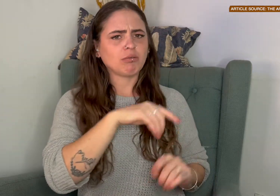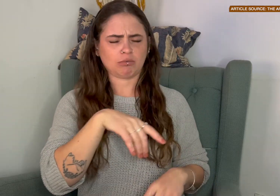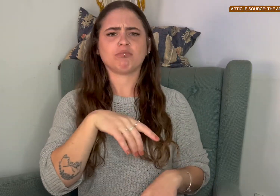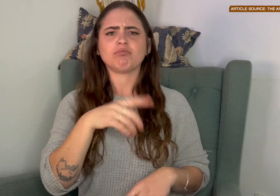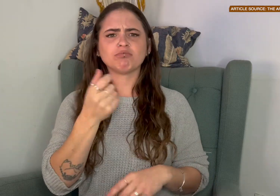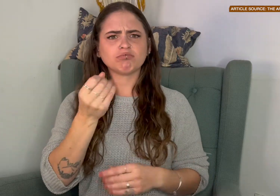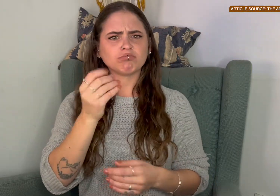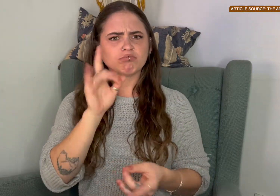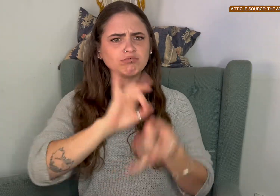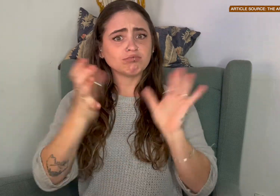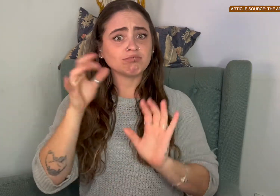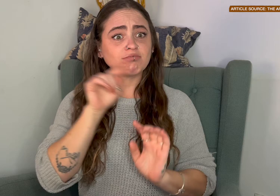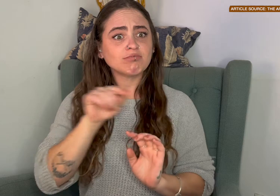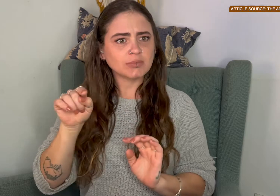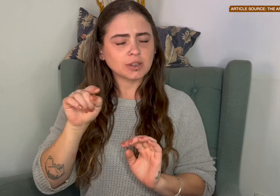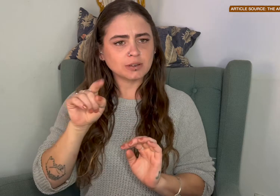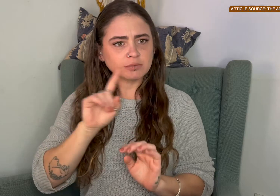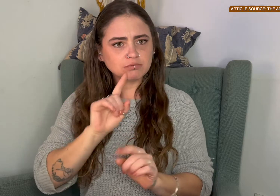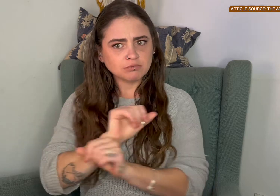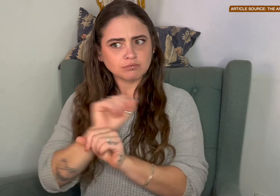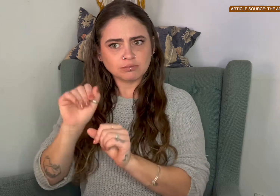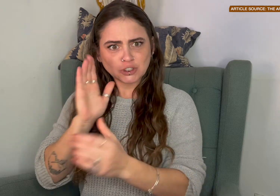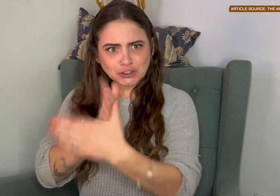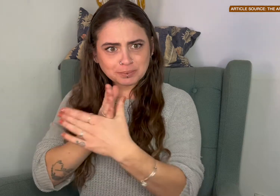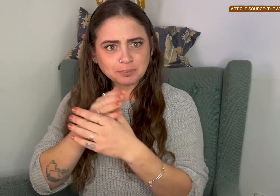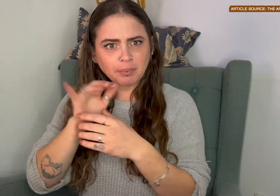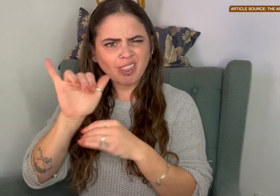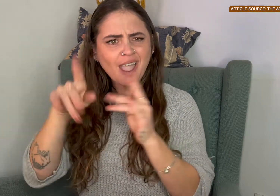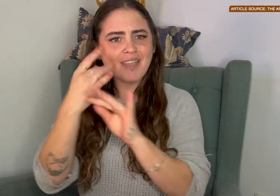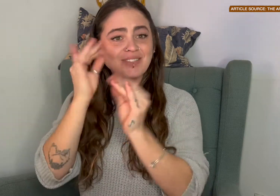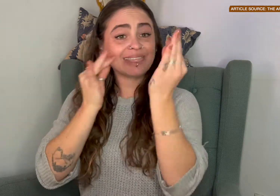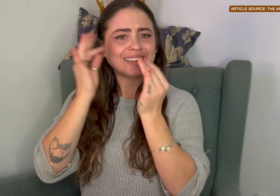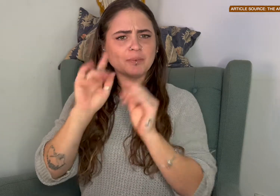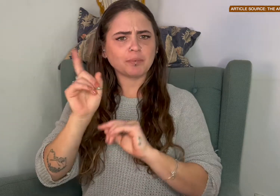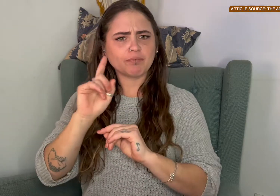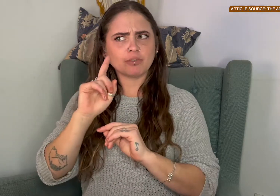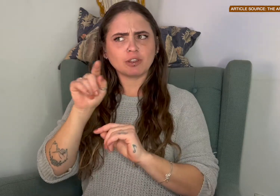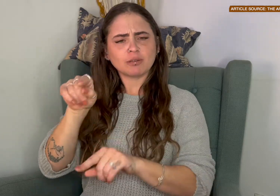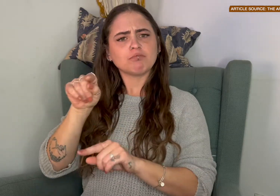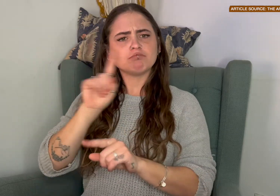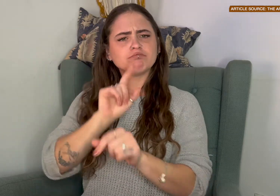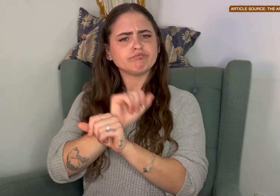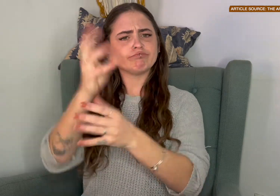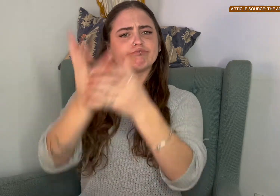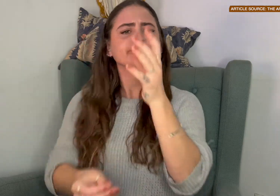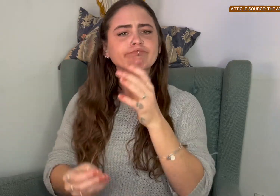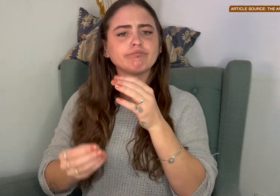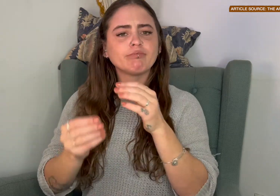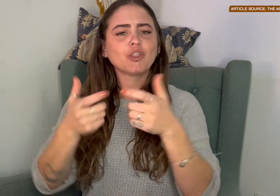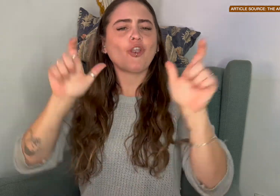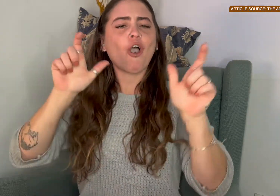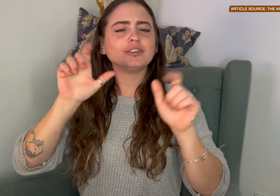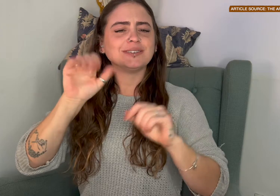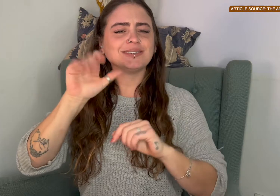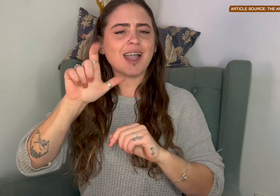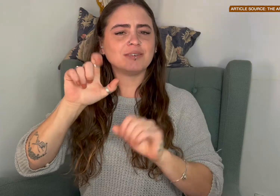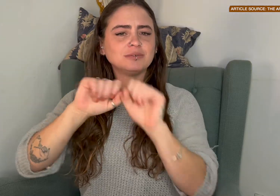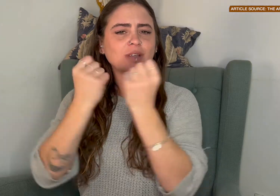pursuits is disrupting conventional thinking that they lacked a large-scale society